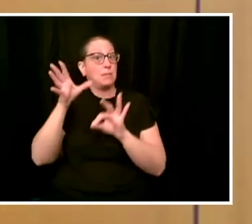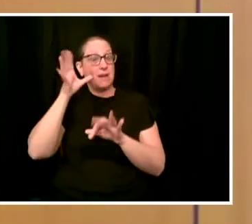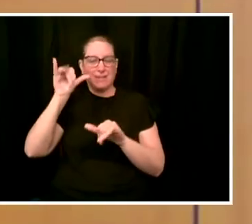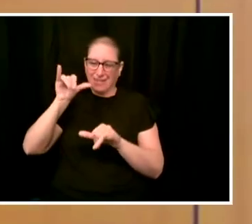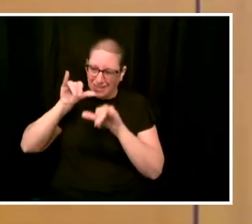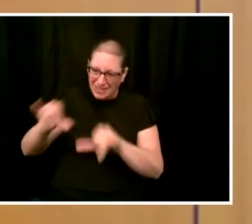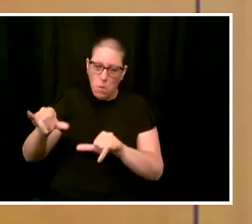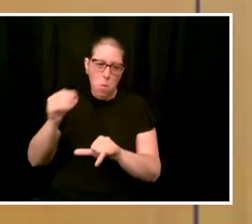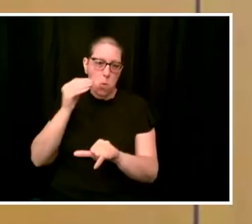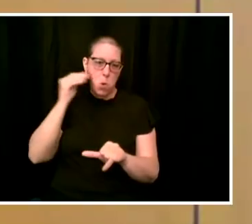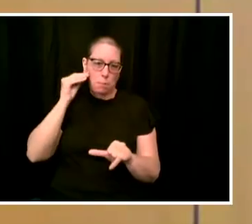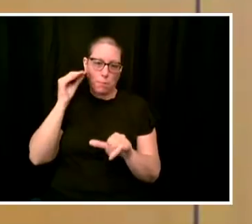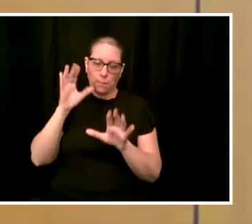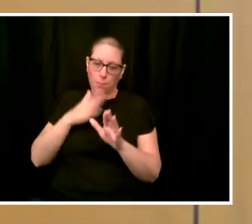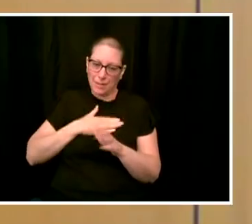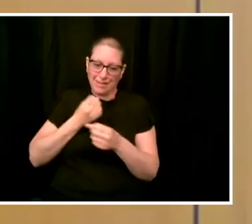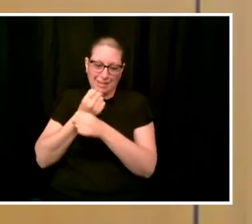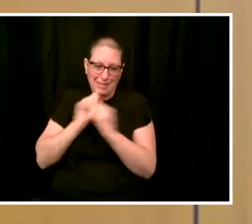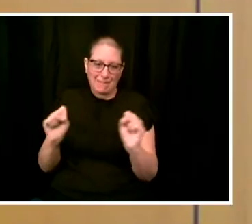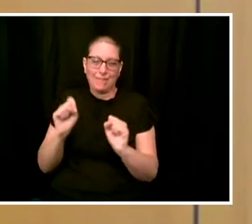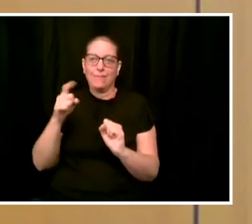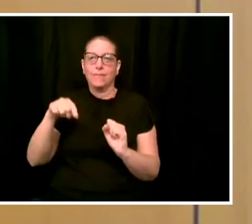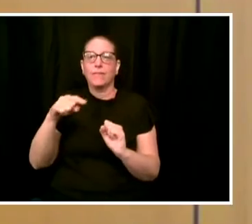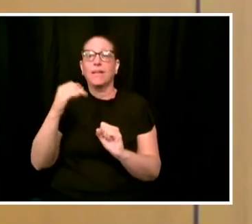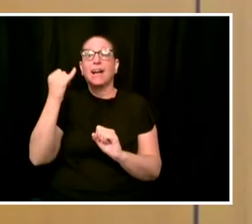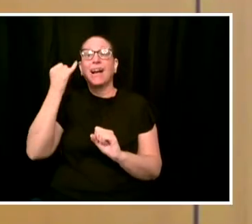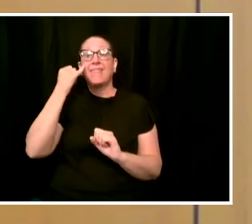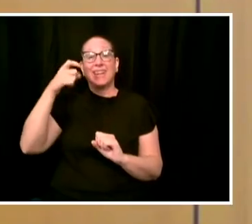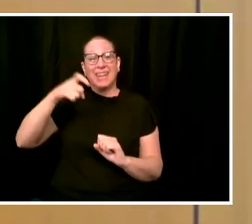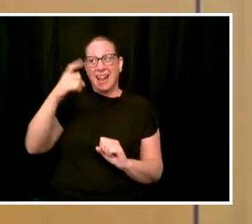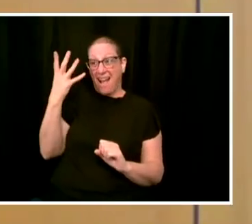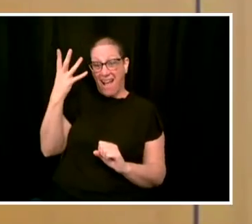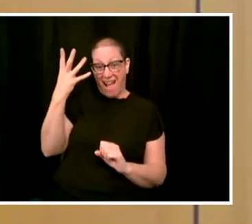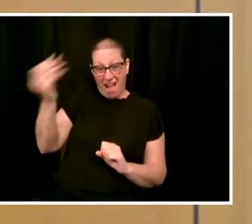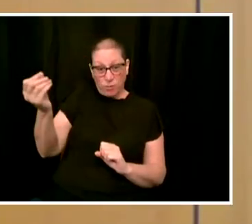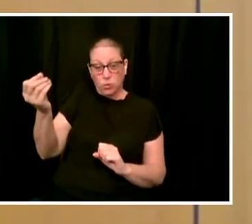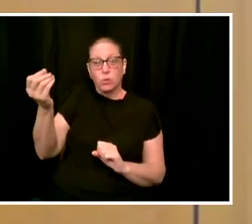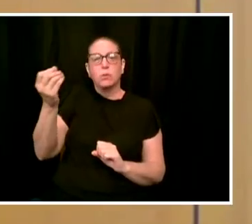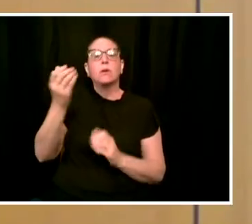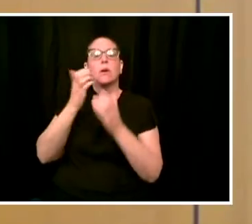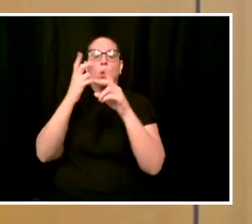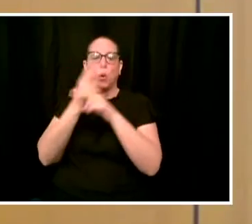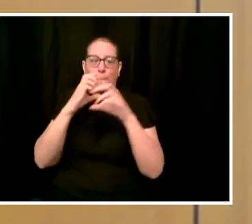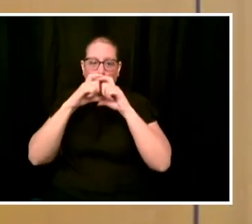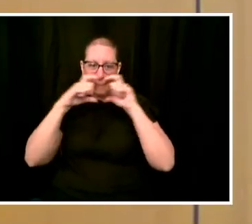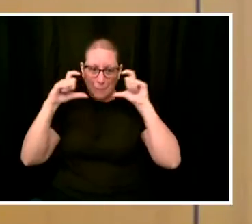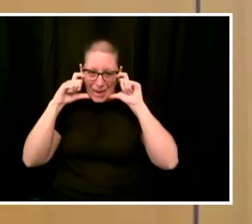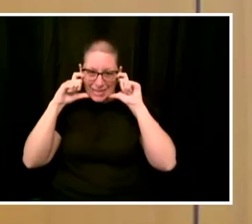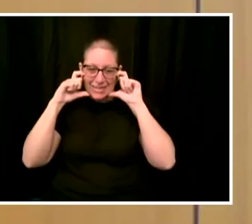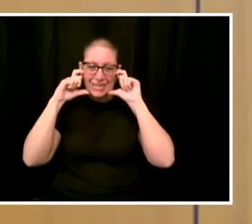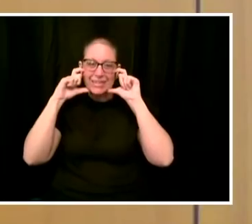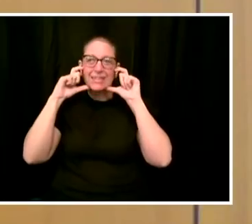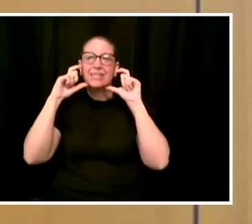ACTIVITIES, THEY